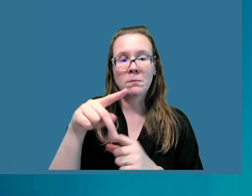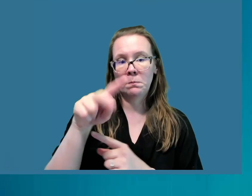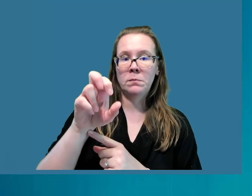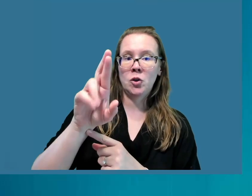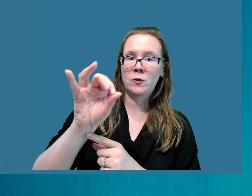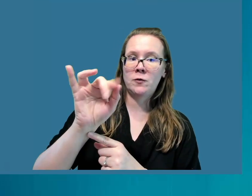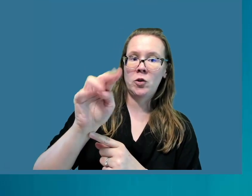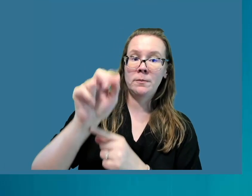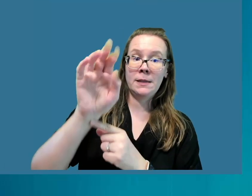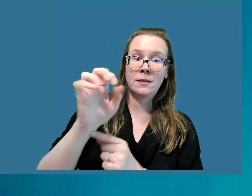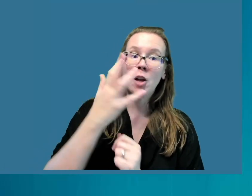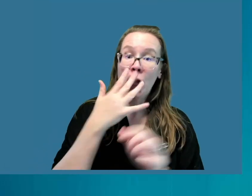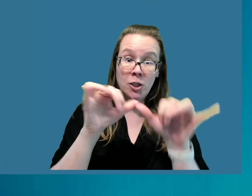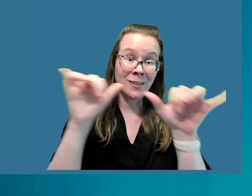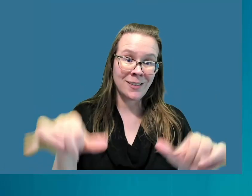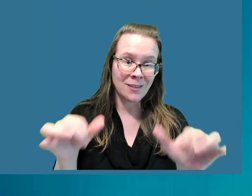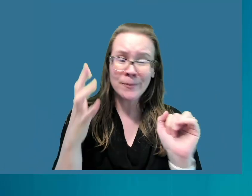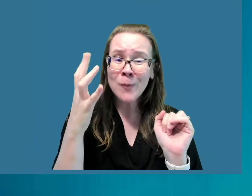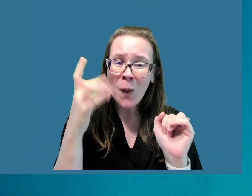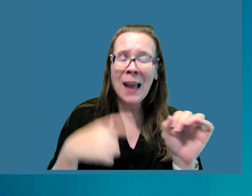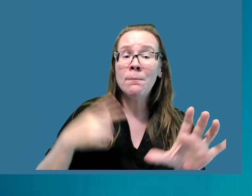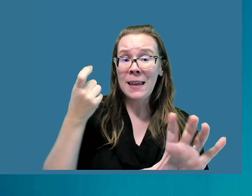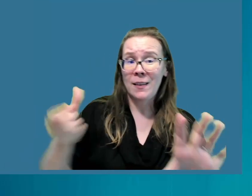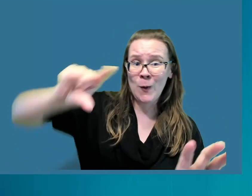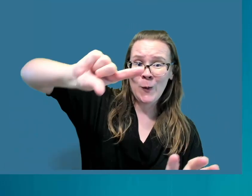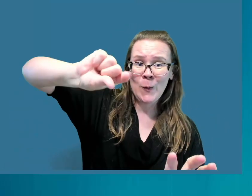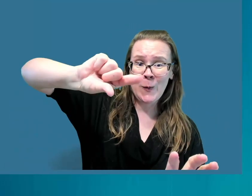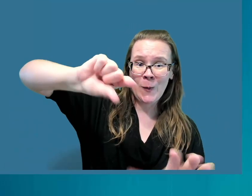Color System and I use that because it's in these little bottles that are